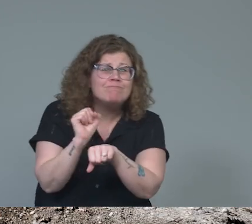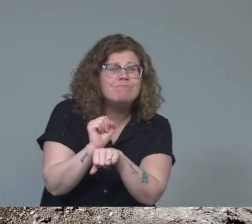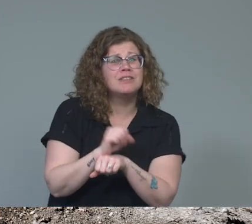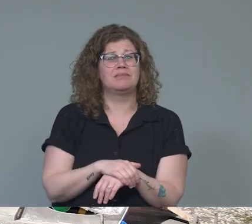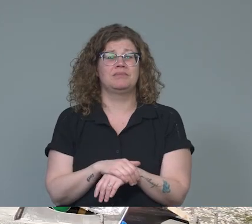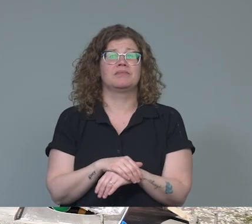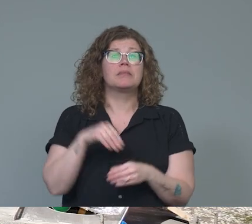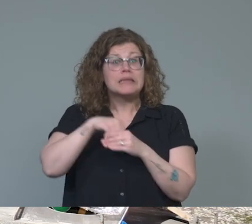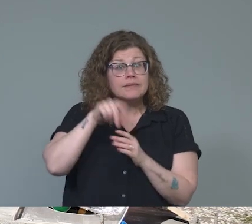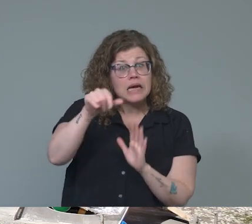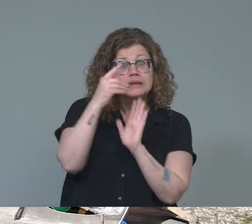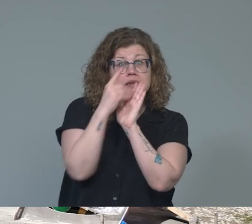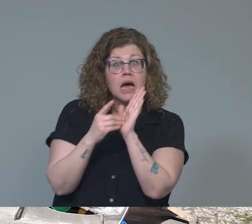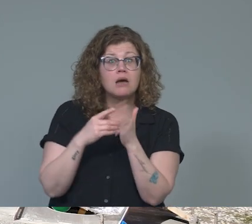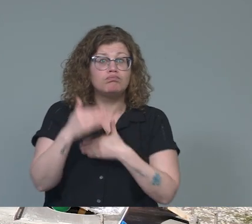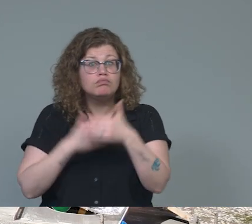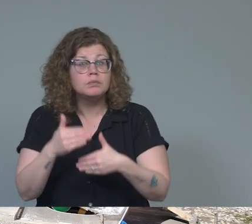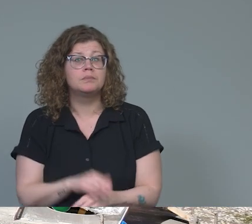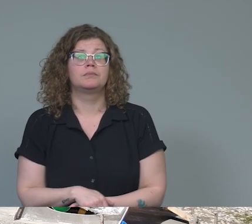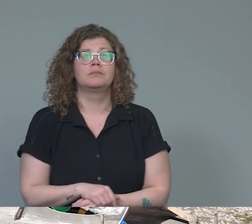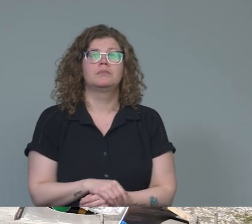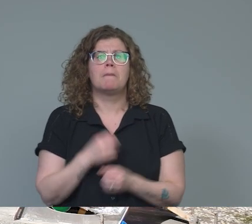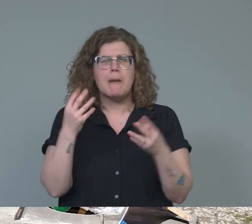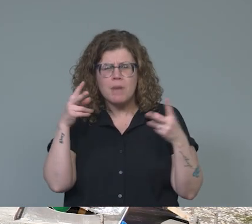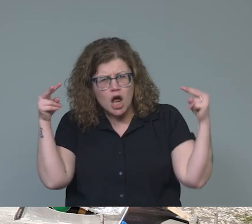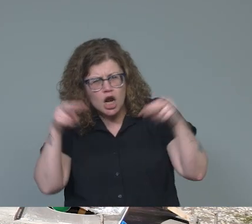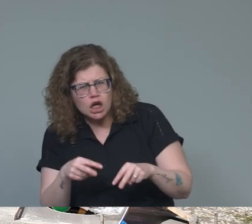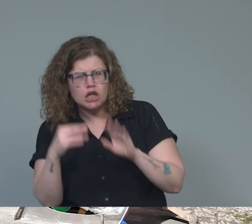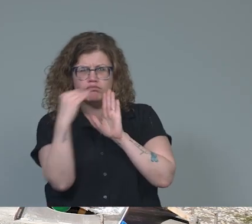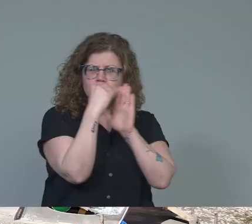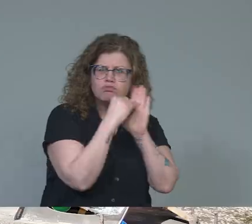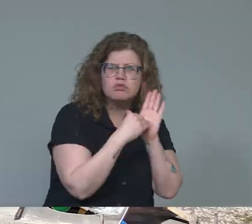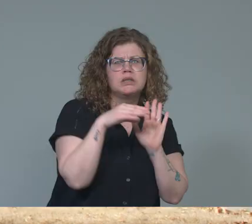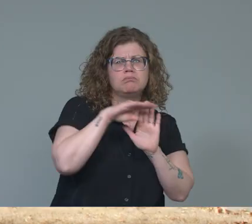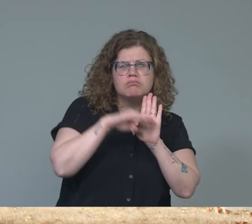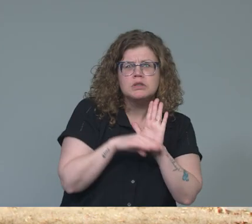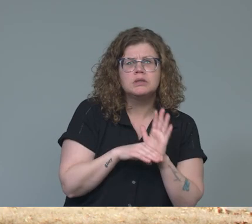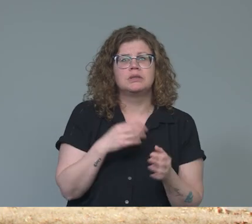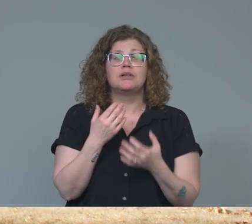to get a lower a lower amount to pay. But at the end, the good thing is